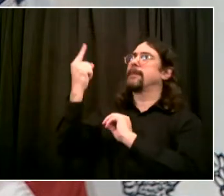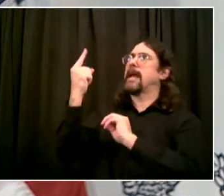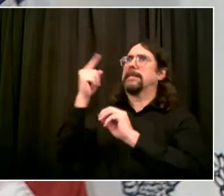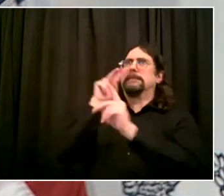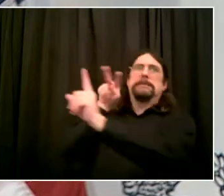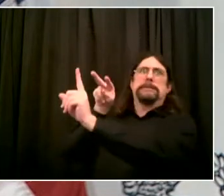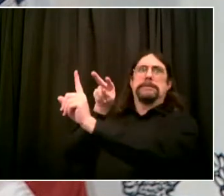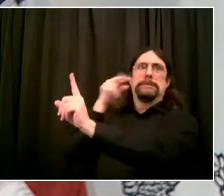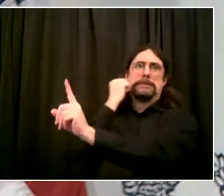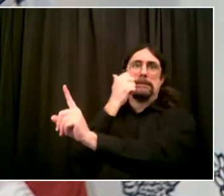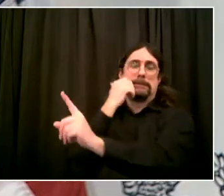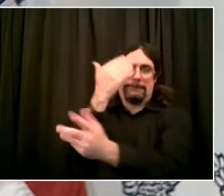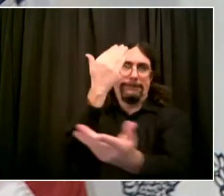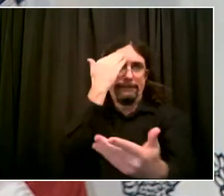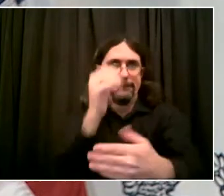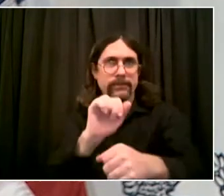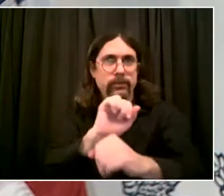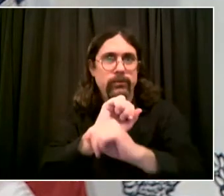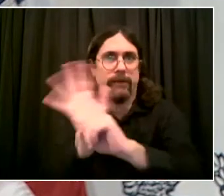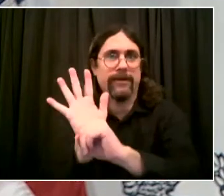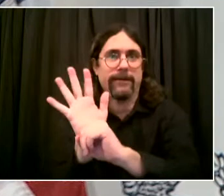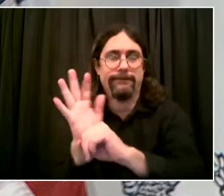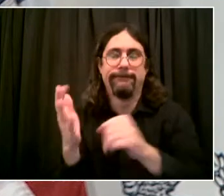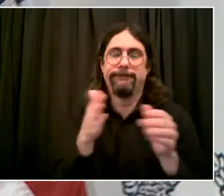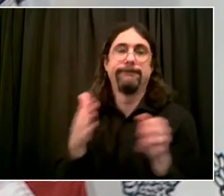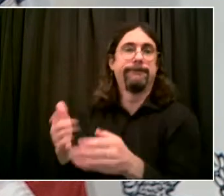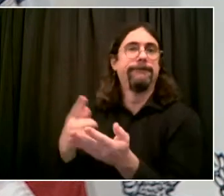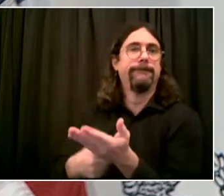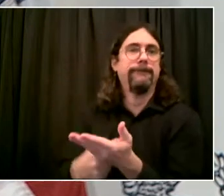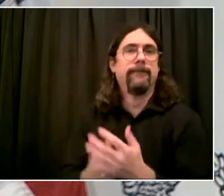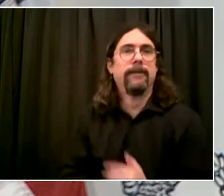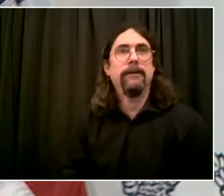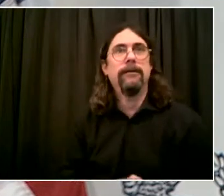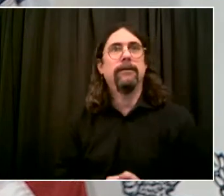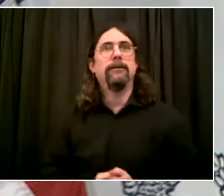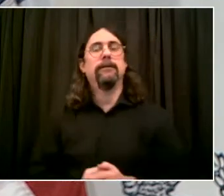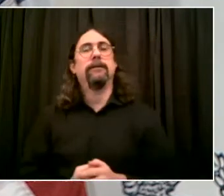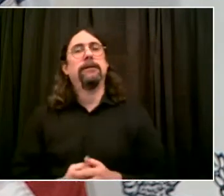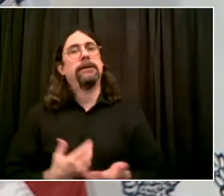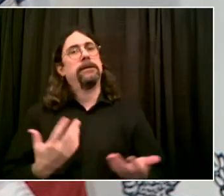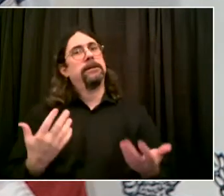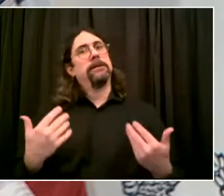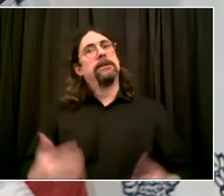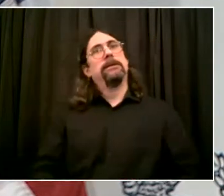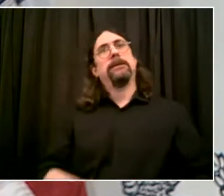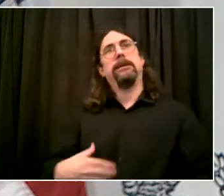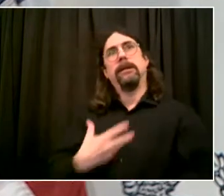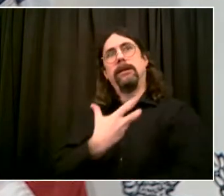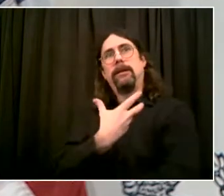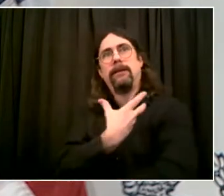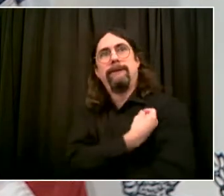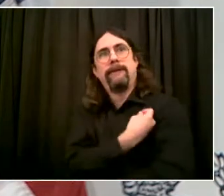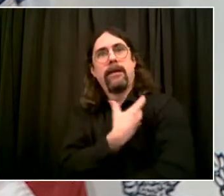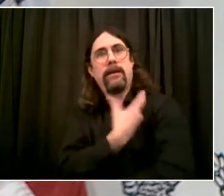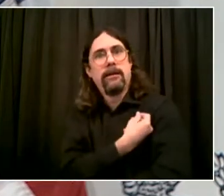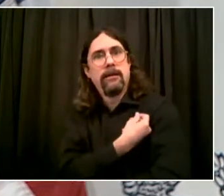WITH EVERYRY SINGLE DAY, THE CHALLENGE OF THE CORONAVIRUS AND SPECIFICALLY THE